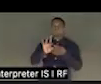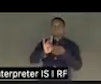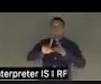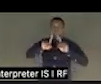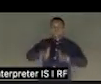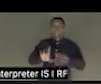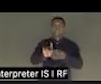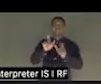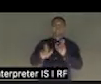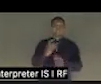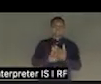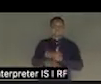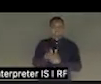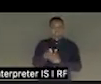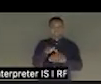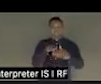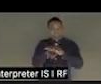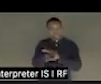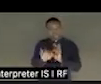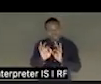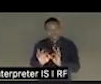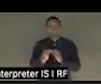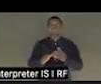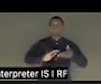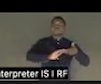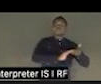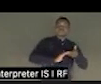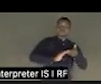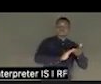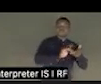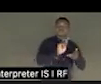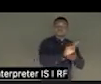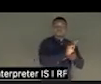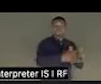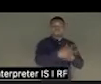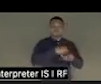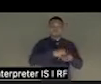or buy even products or services, who make sure that the product is